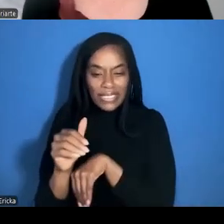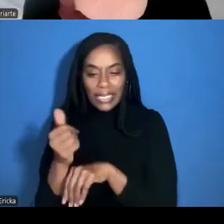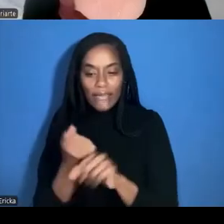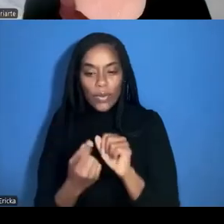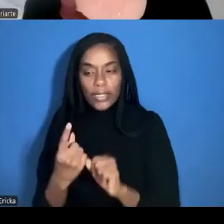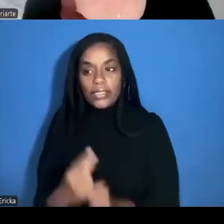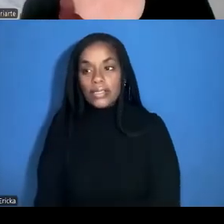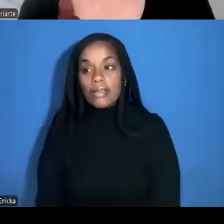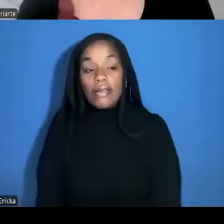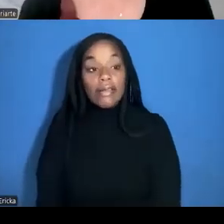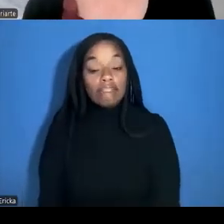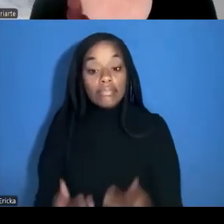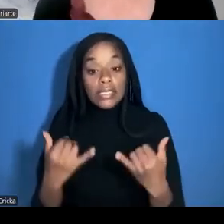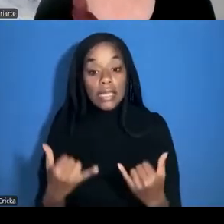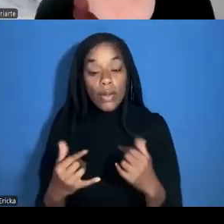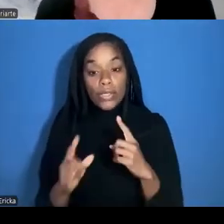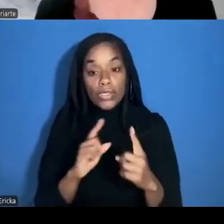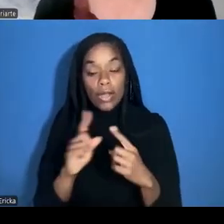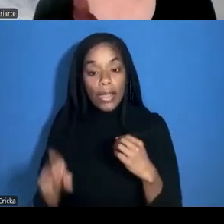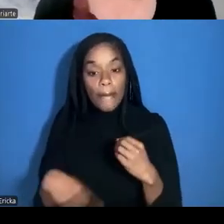So today we're going to talk about CalAble.